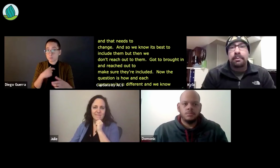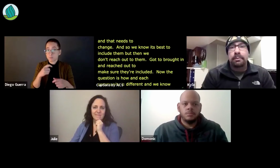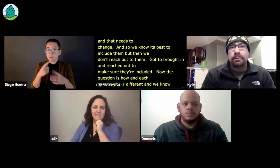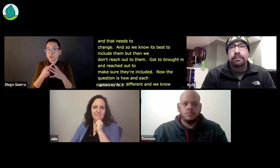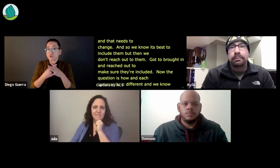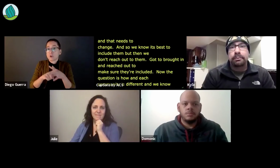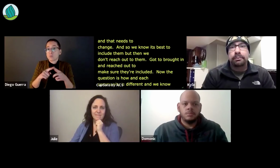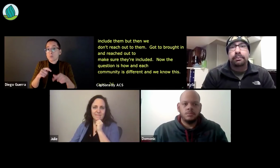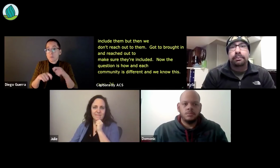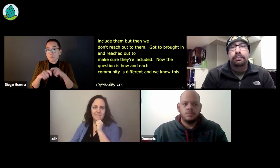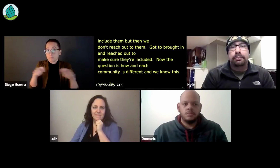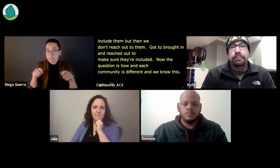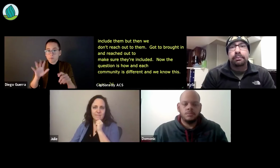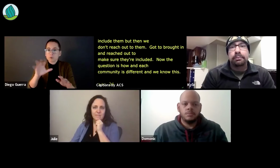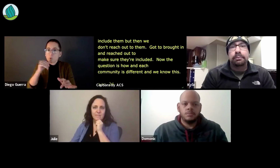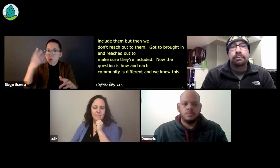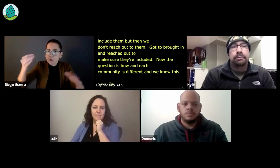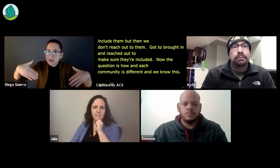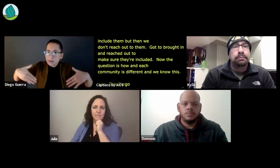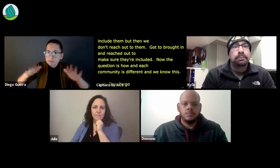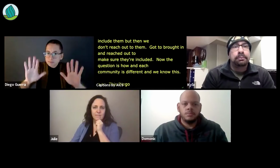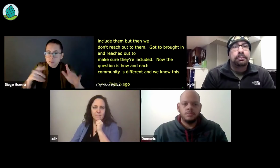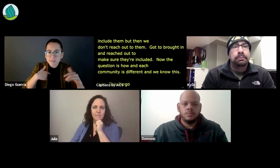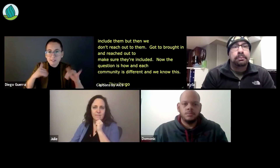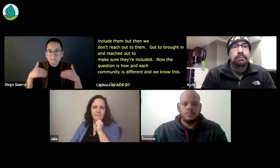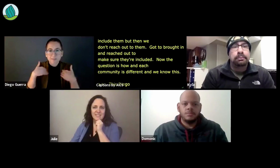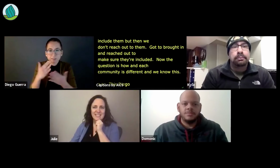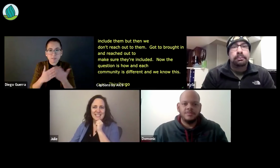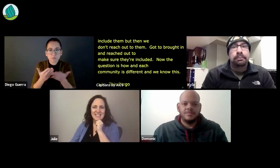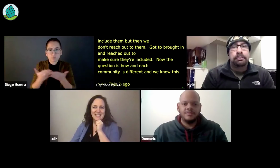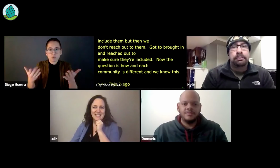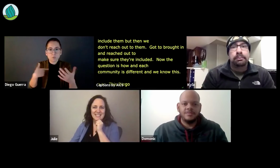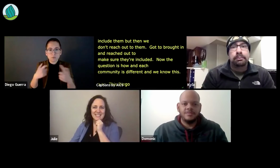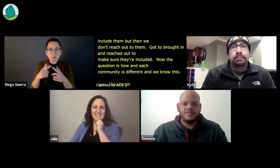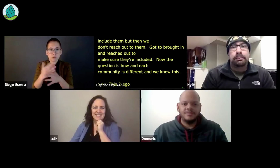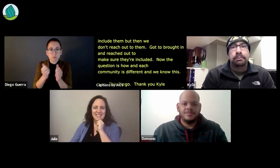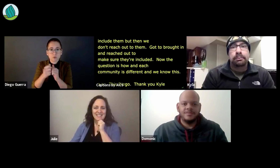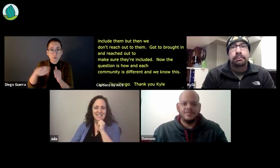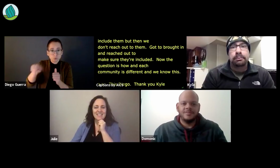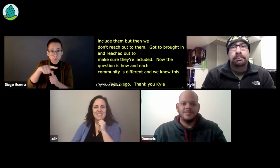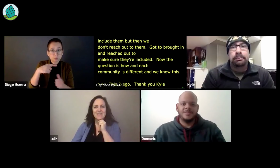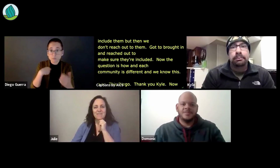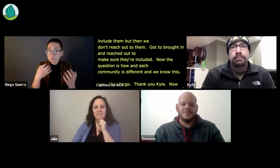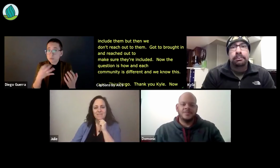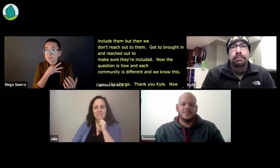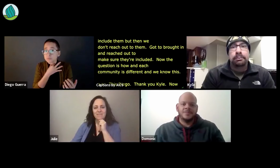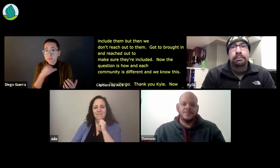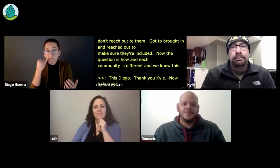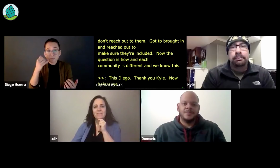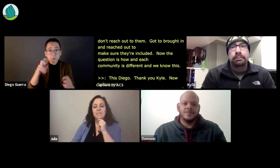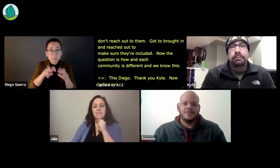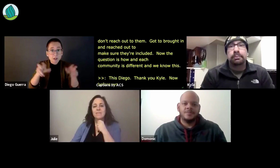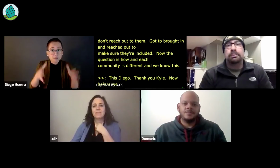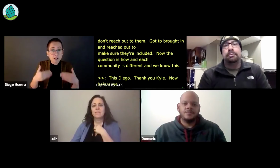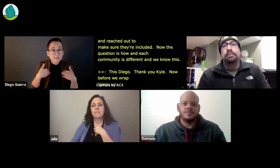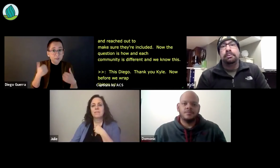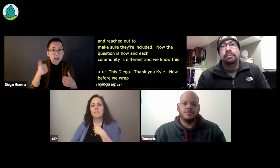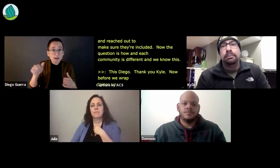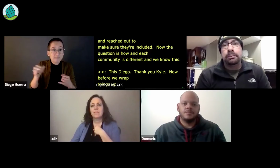Now before we wrap things up, don't leave yet. We do have some resources that we'd like to share with you. But first, panelists, I'm curious